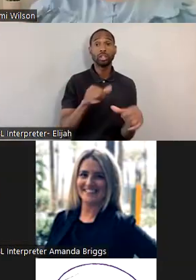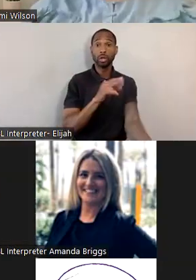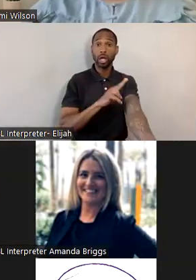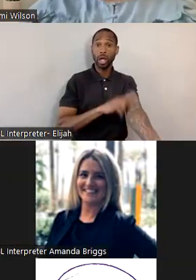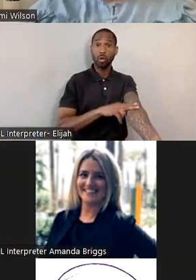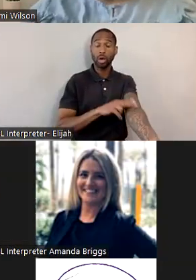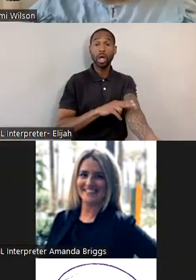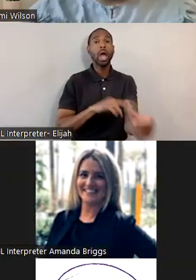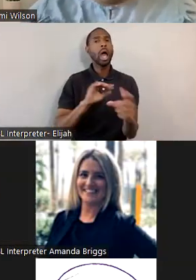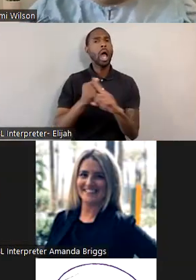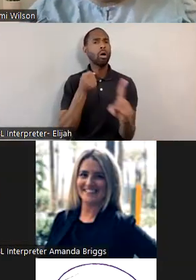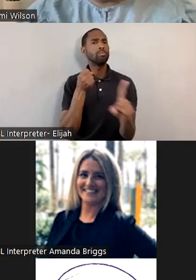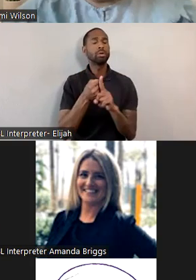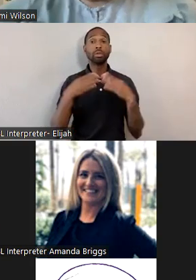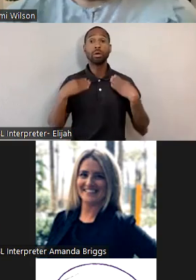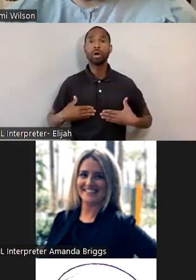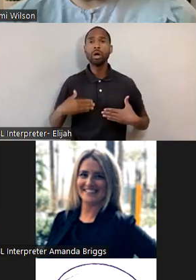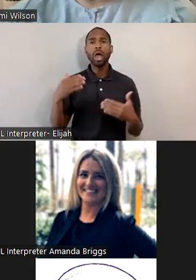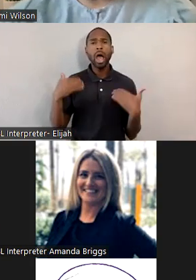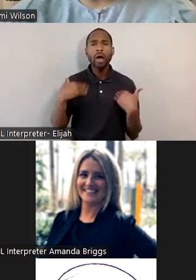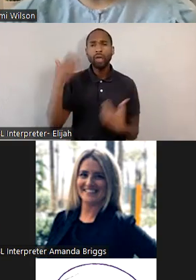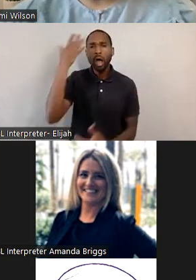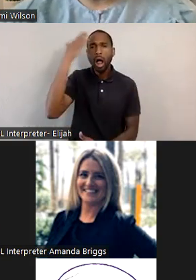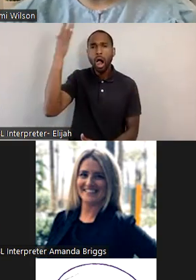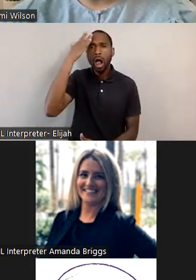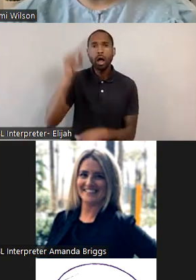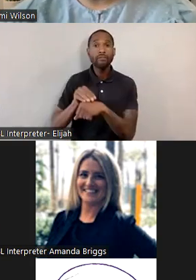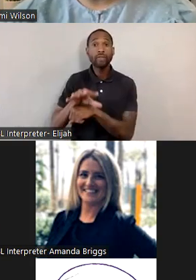the euphoric effect experienced by the